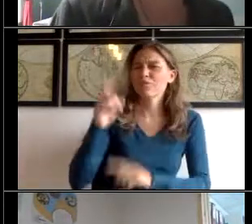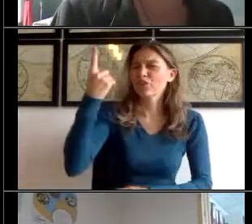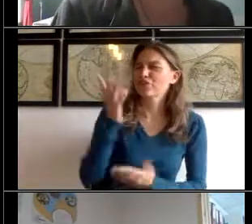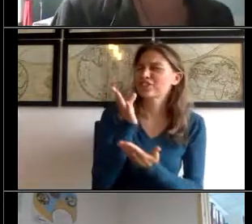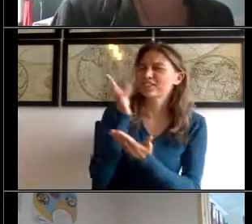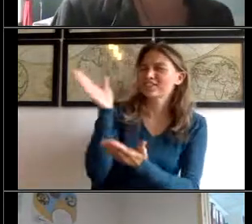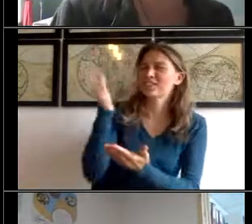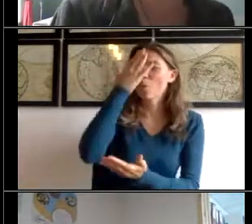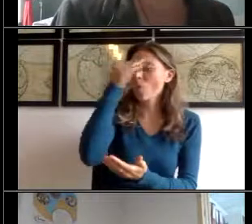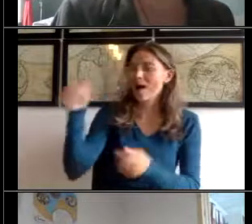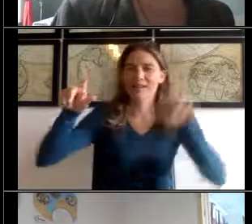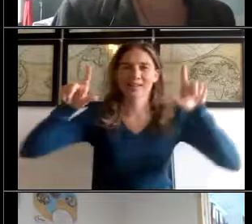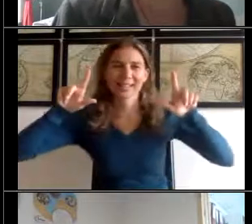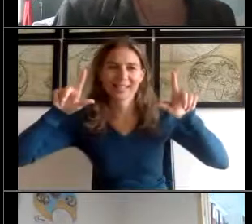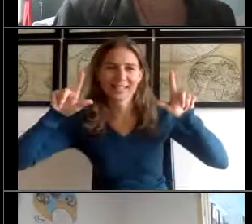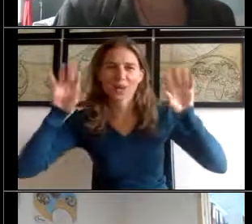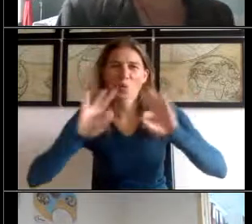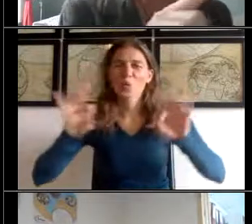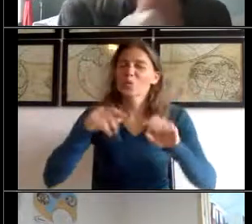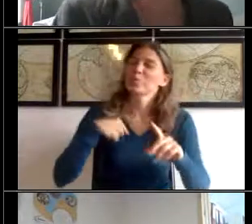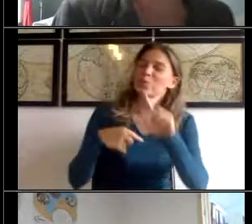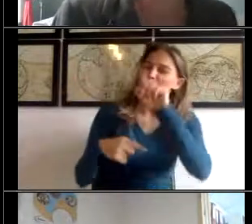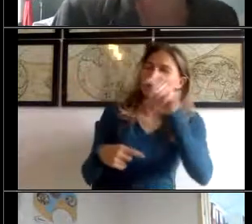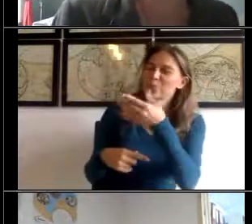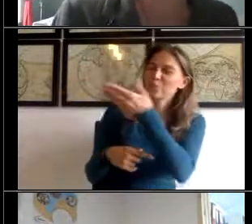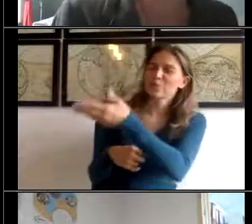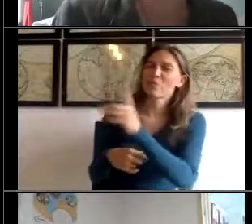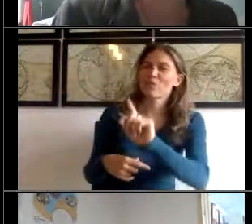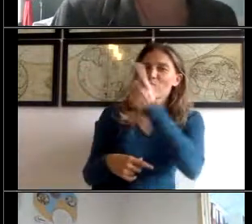so you'll be first and then the others on the travel restrictions.